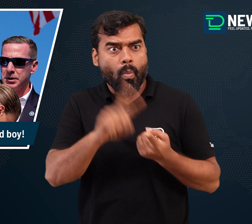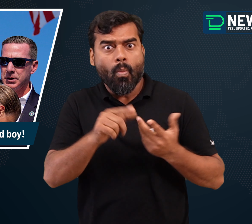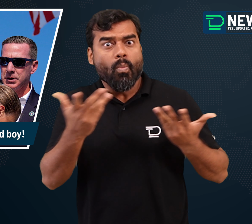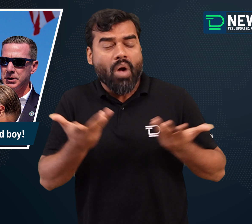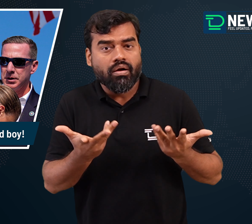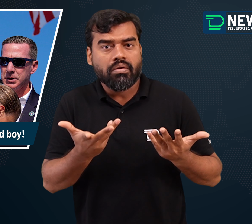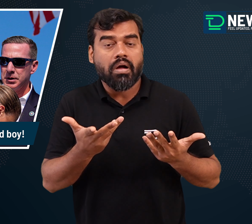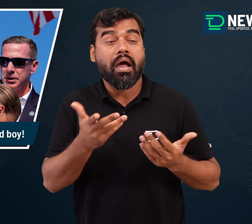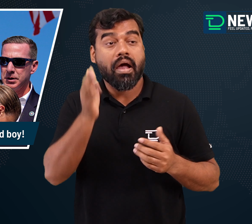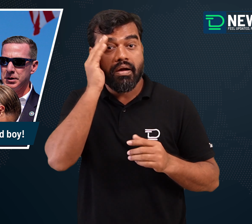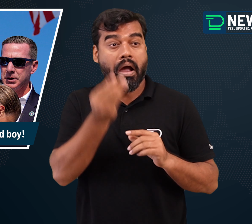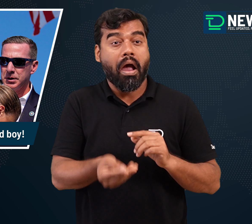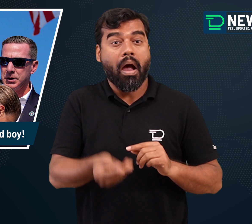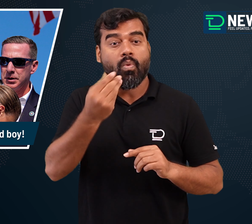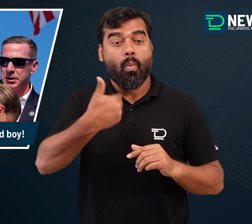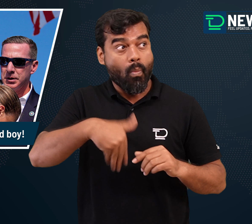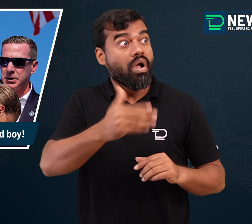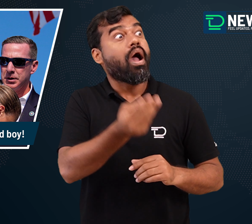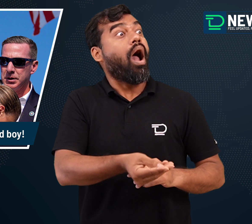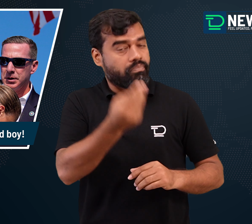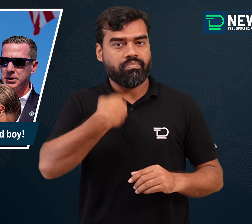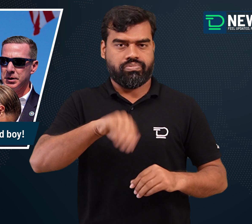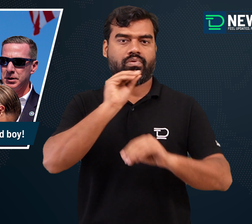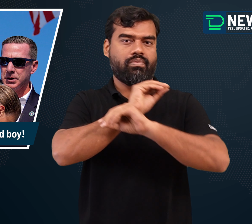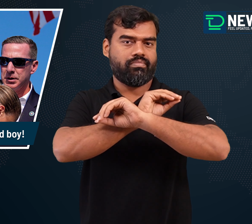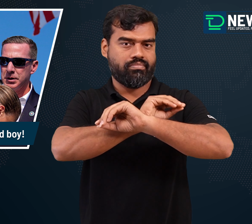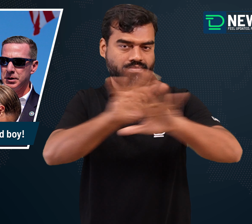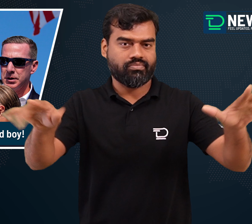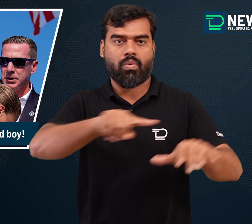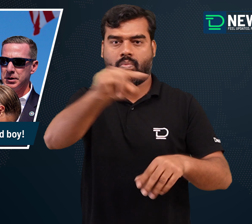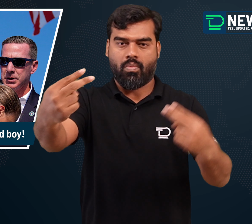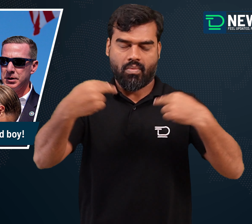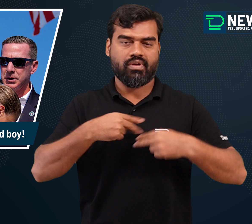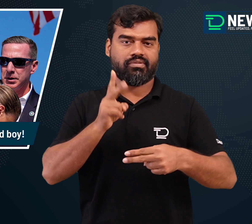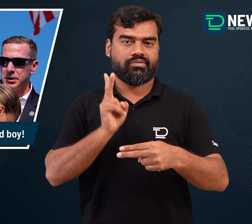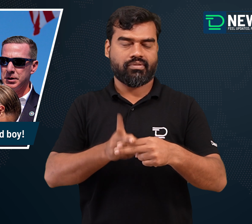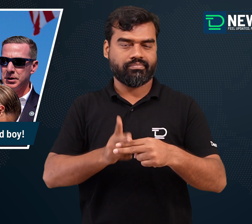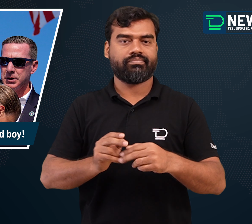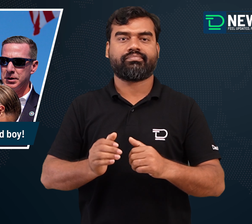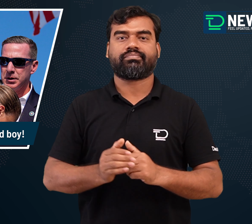Let's wait for more updates.